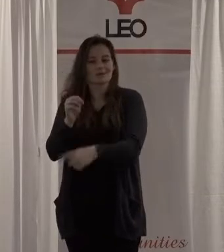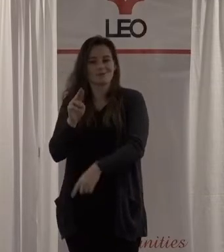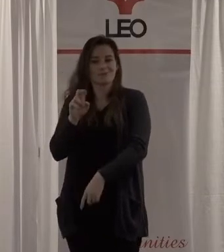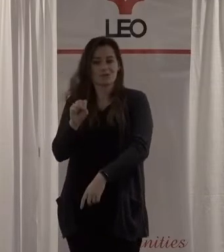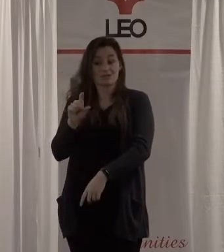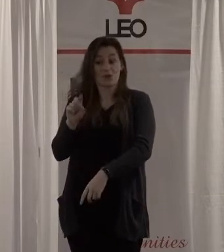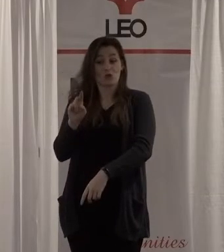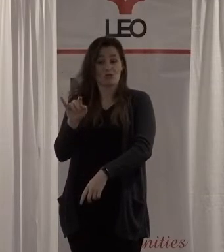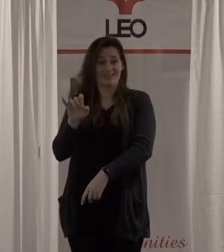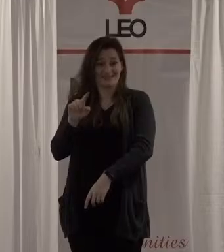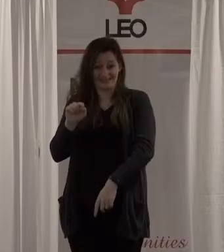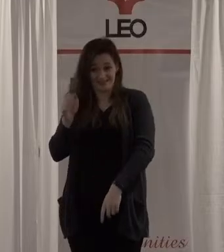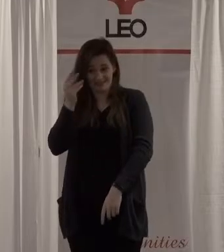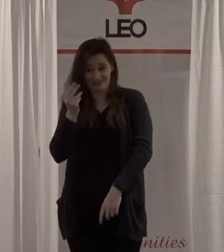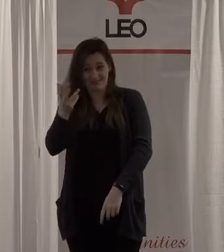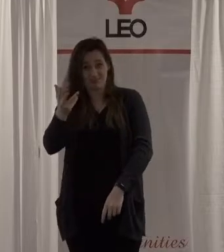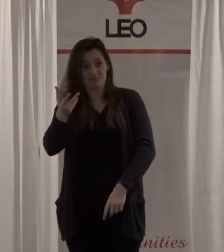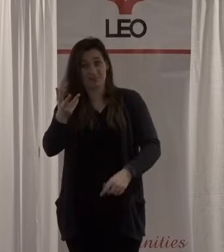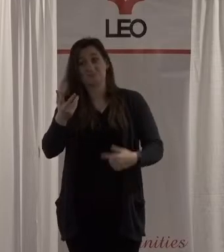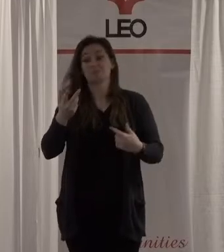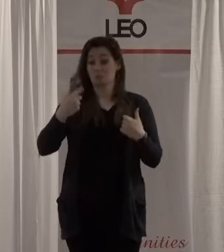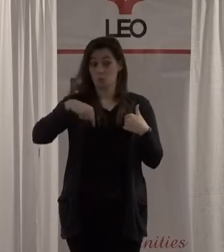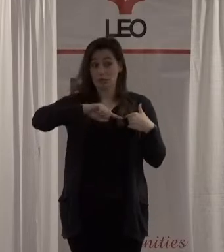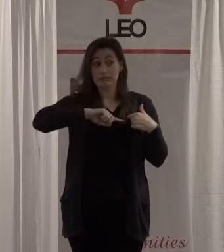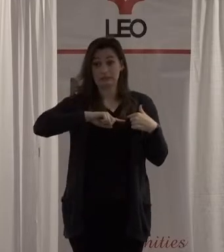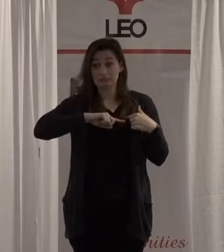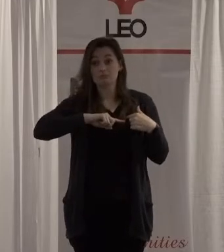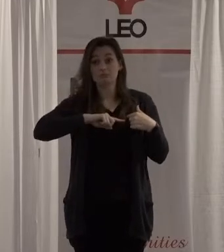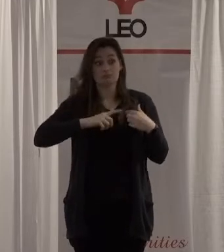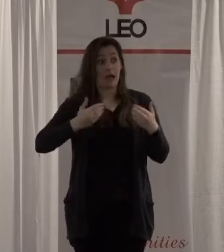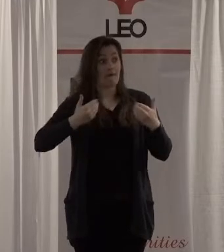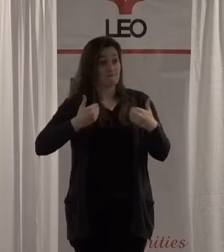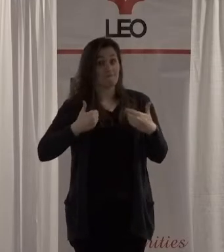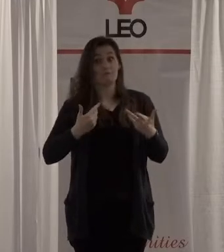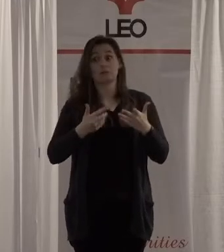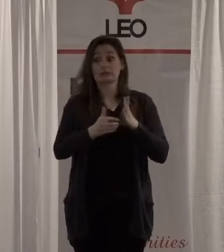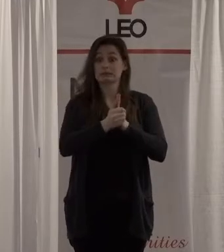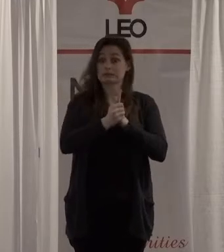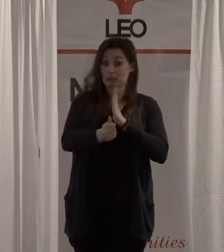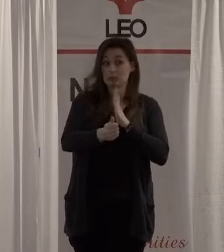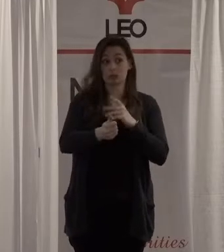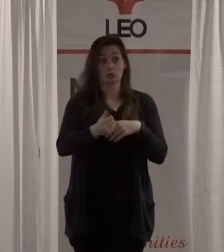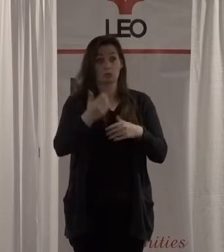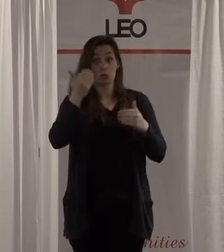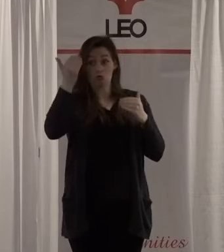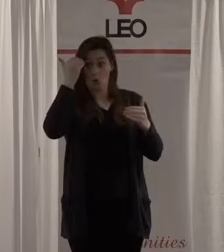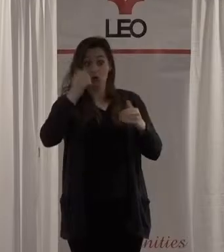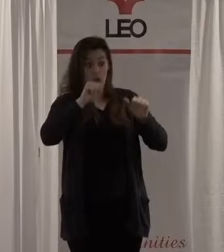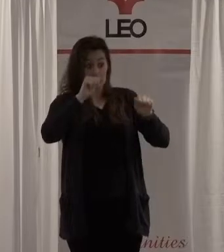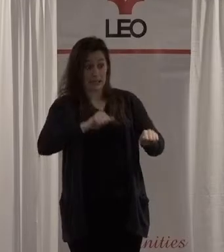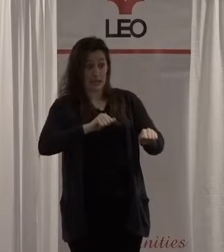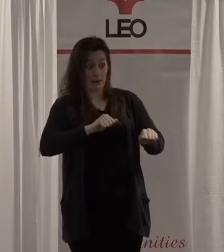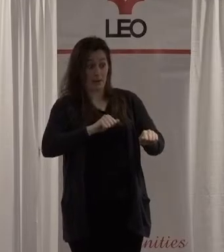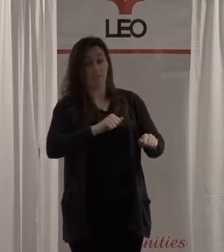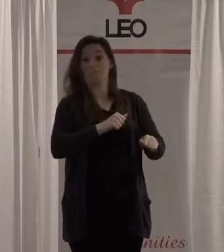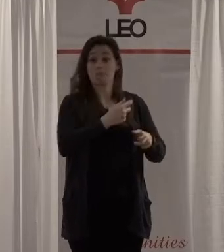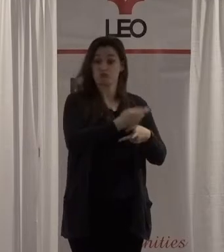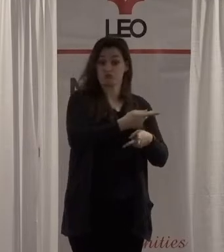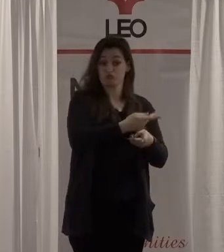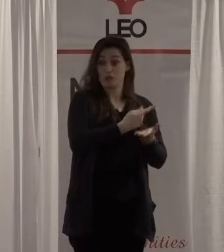WE DON'T HAVE THE SKILLS OR THE KNOWLEDGE TO TREAT SHERRY AND RIGHT NOW